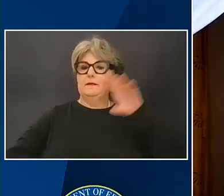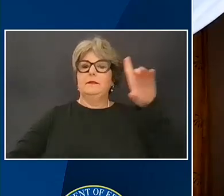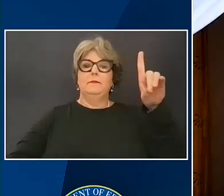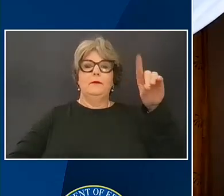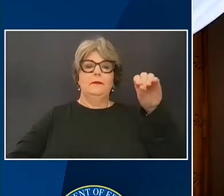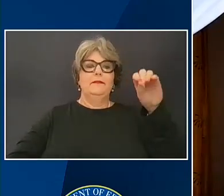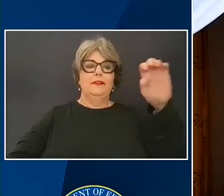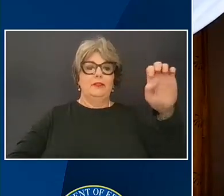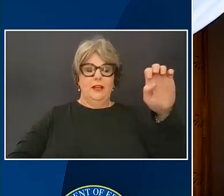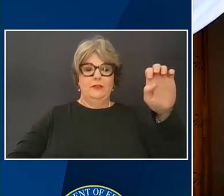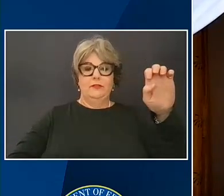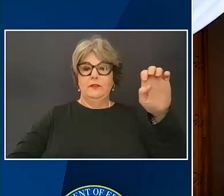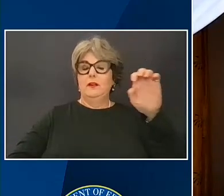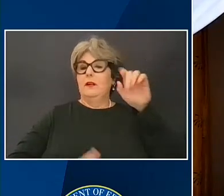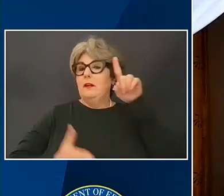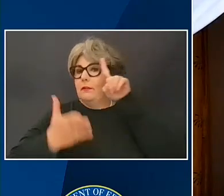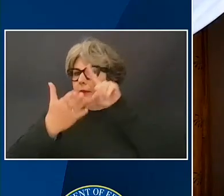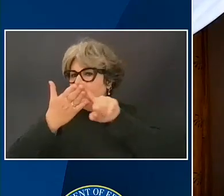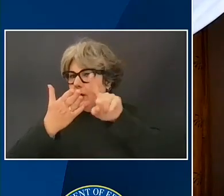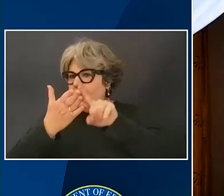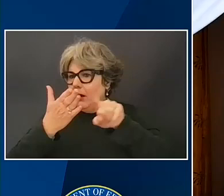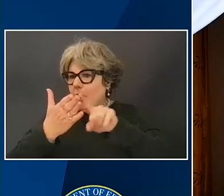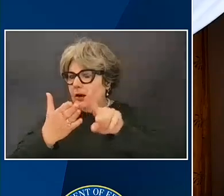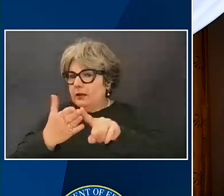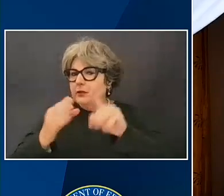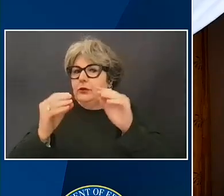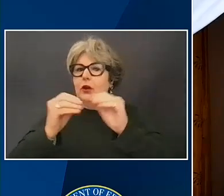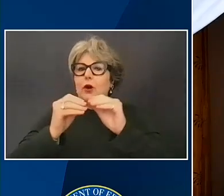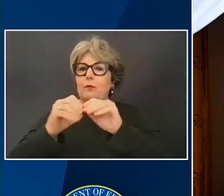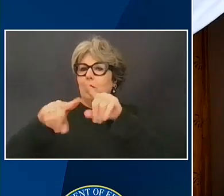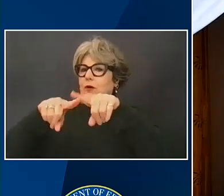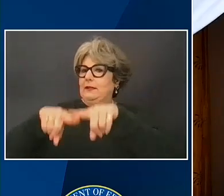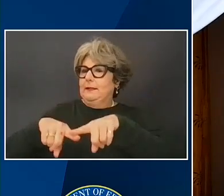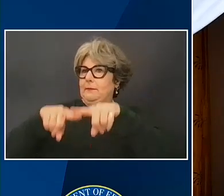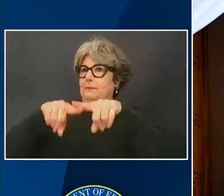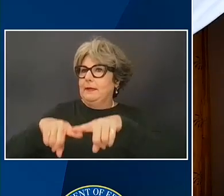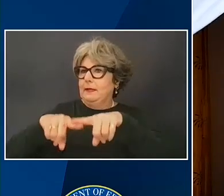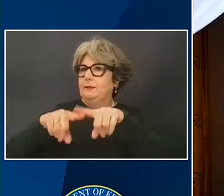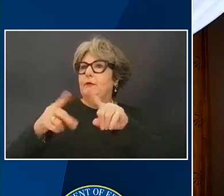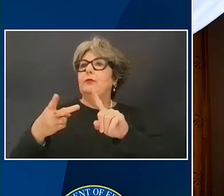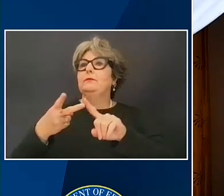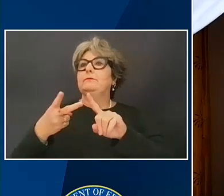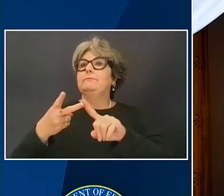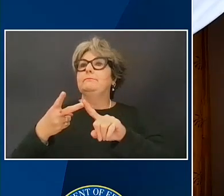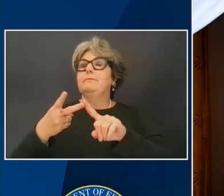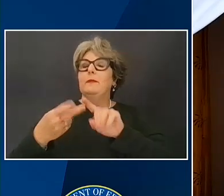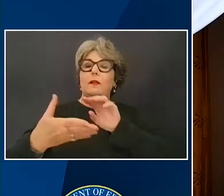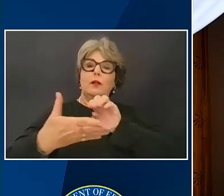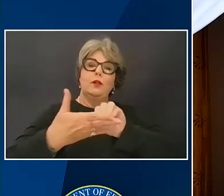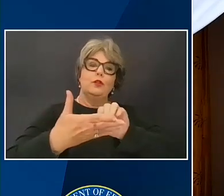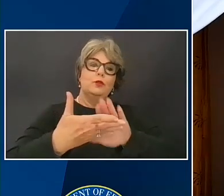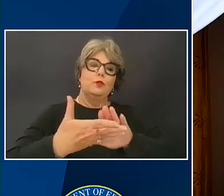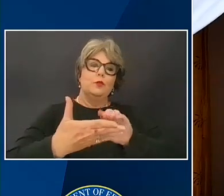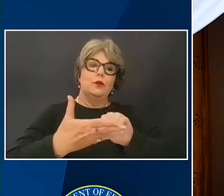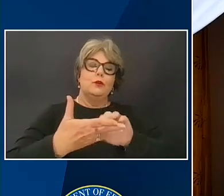Those audit trails are presumably more reliable. You know, the recording of a data withdrawal is entirely and